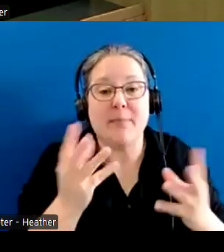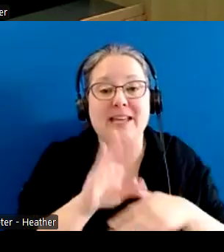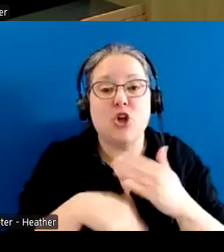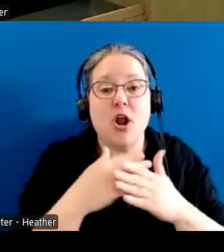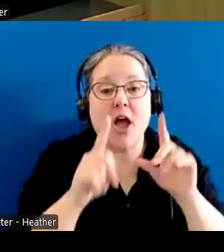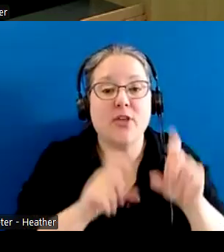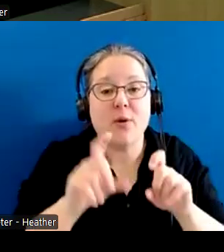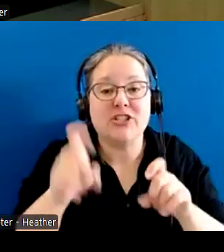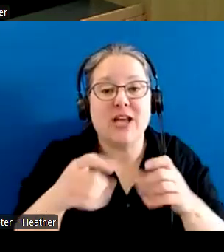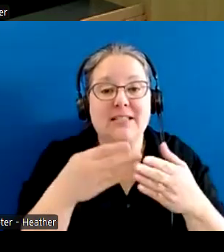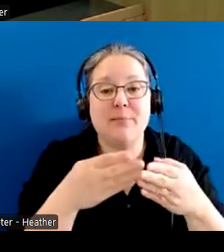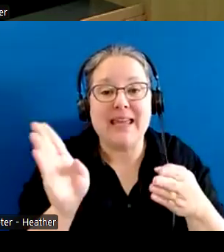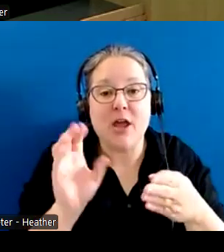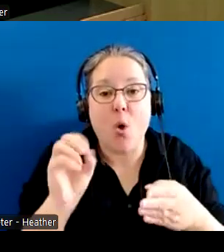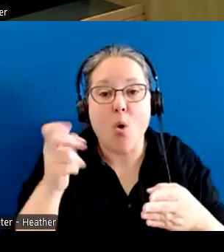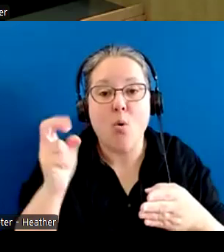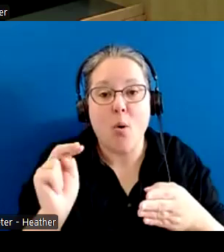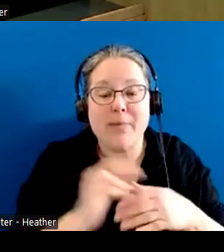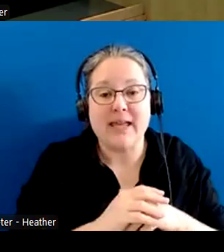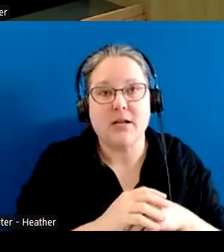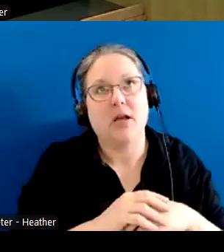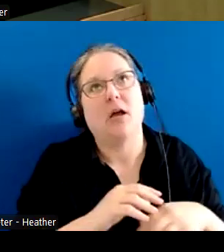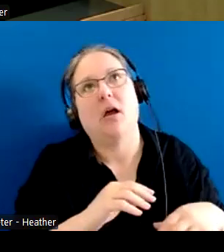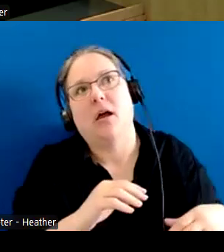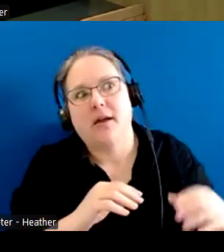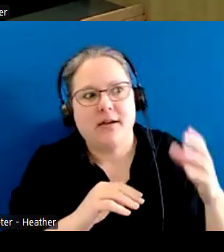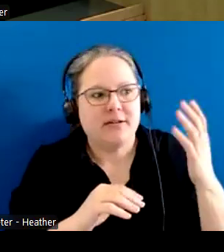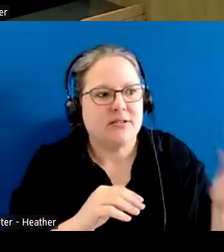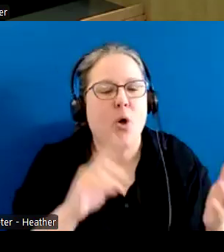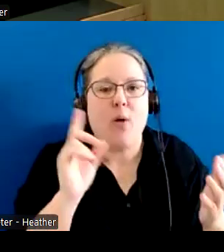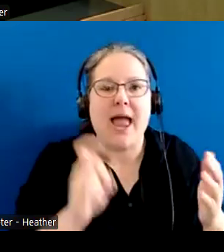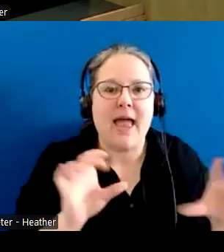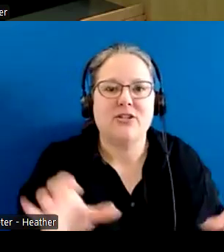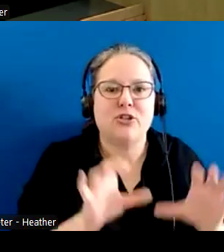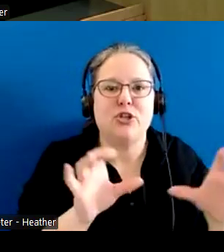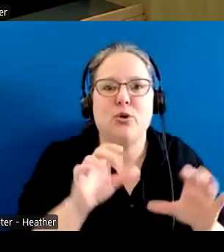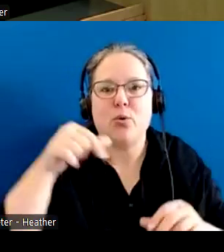questions have to be open-ended which meant that I had to employ qualitative research methods. So